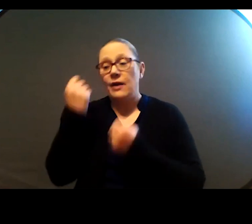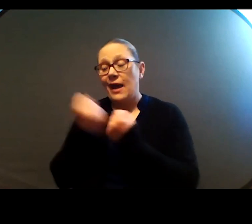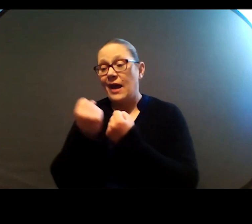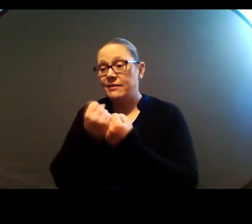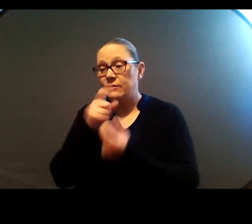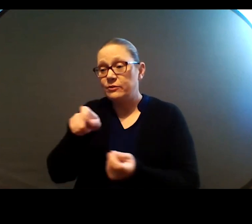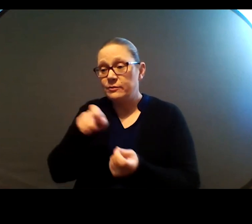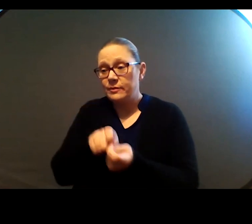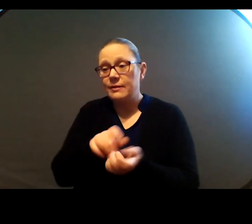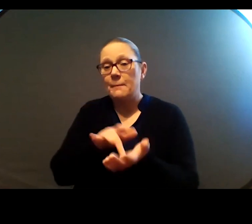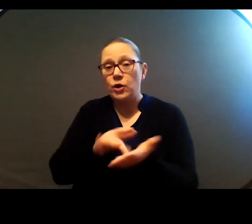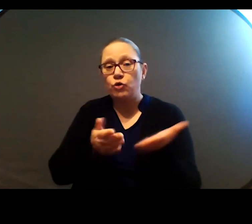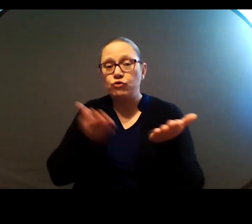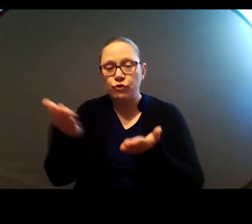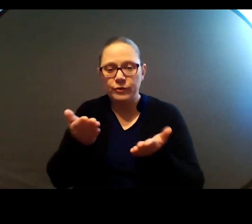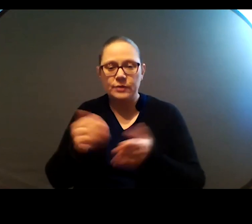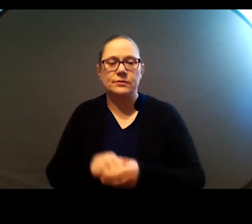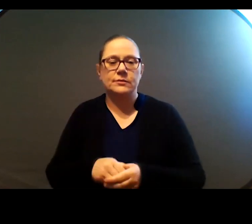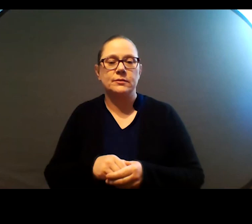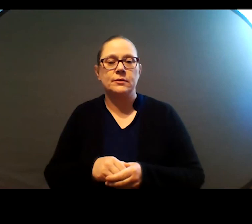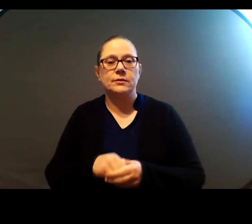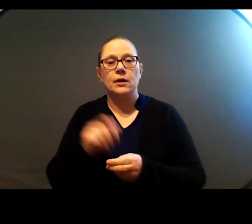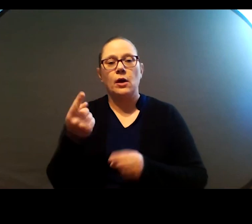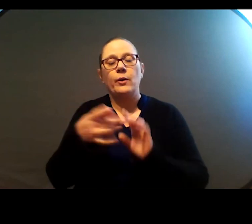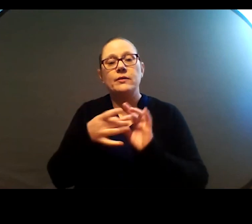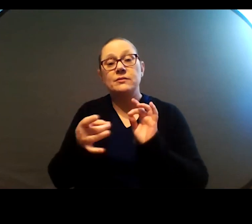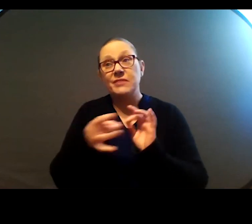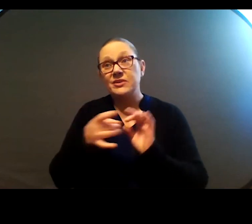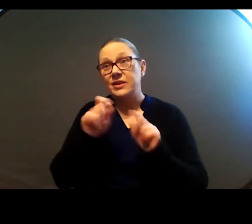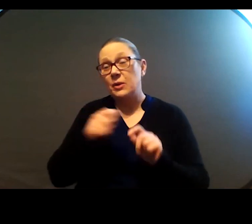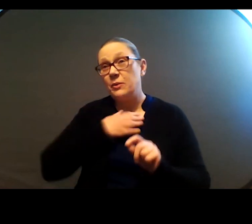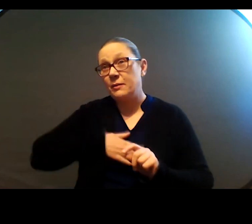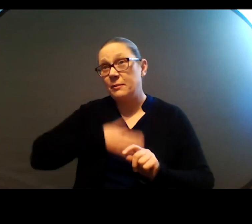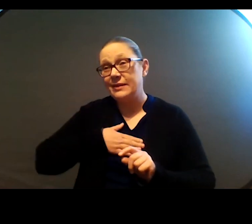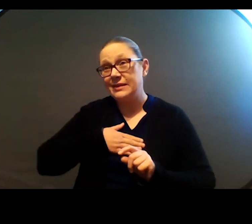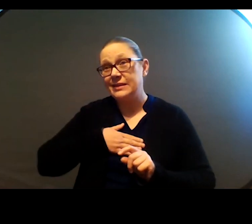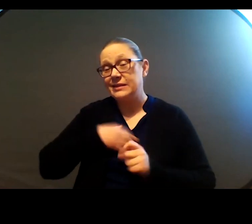Medical Services always mention that can we please fund Indian Health Service equal